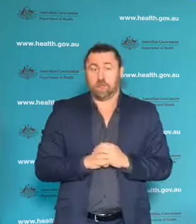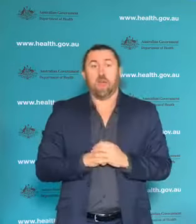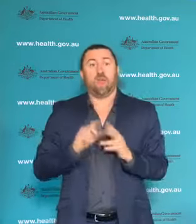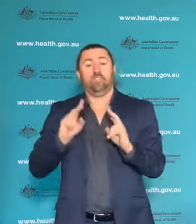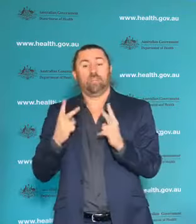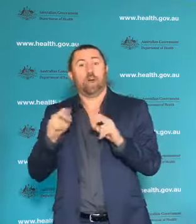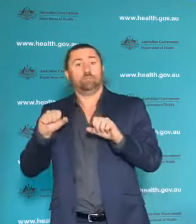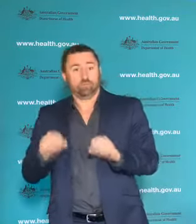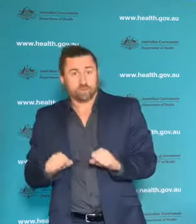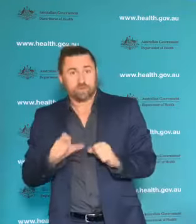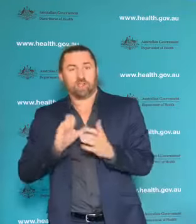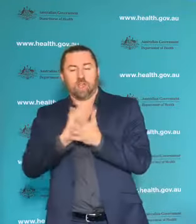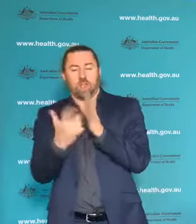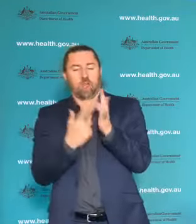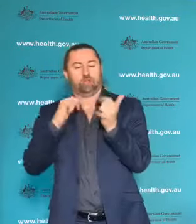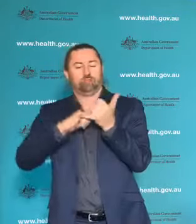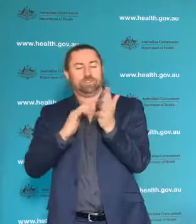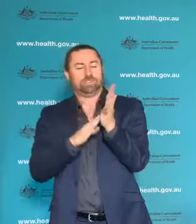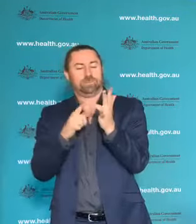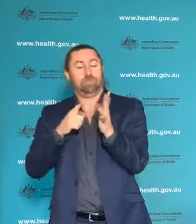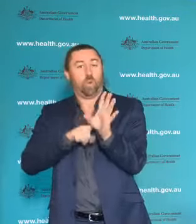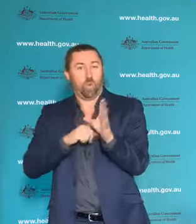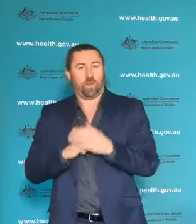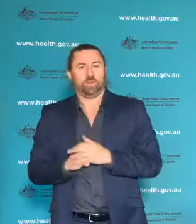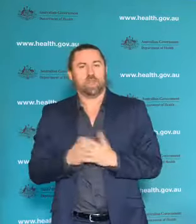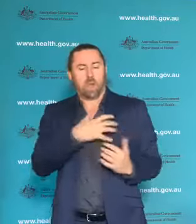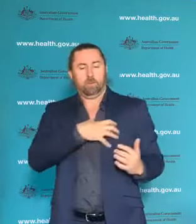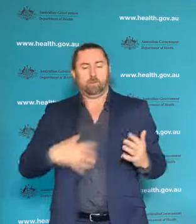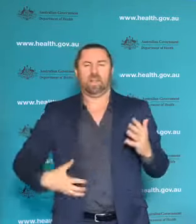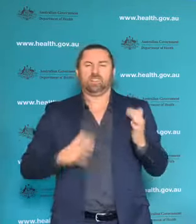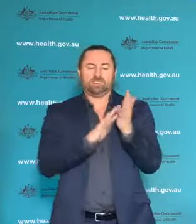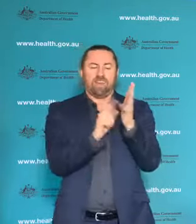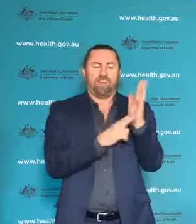is Dr Chris Moy. Minister Greg Hunt and Dr Brendan Murphy